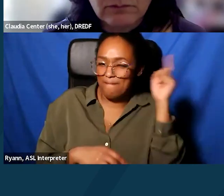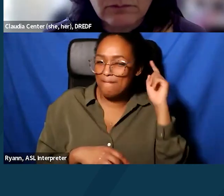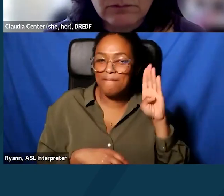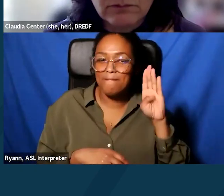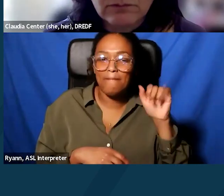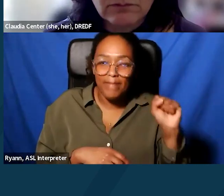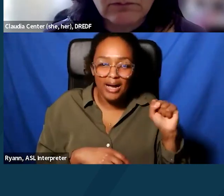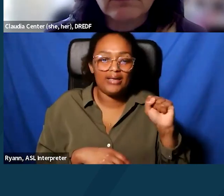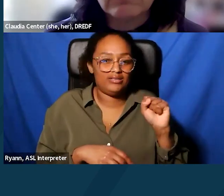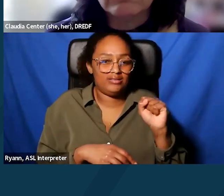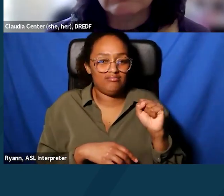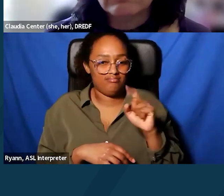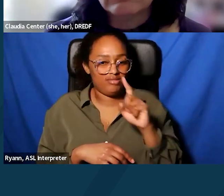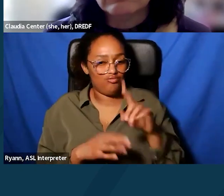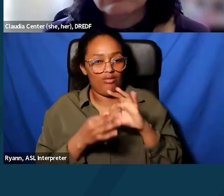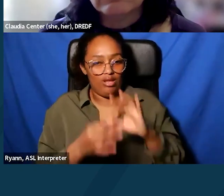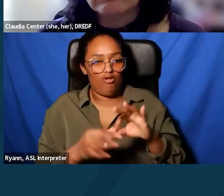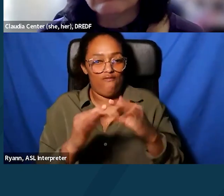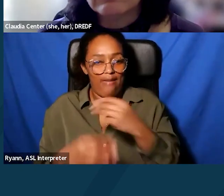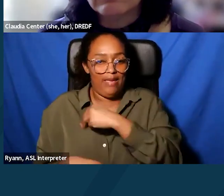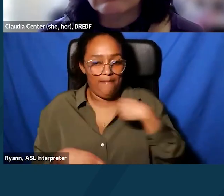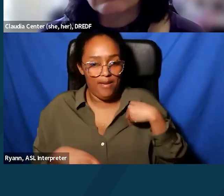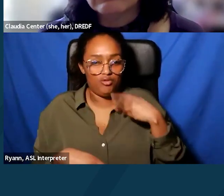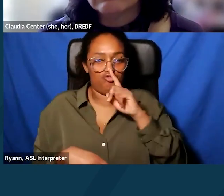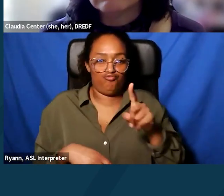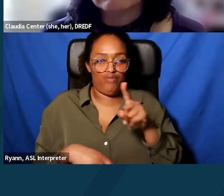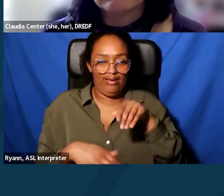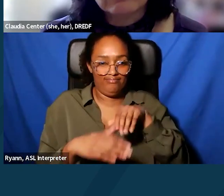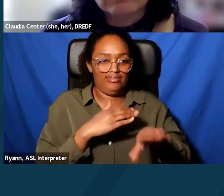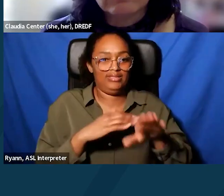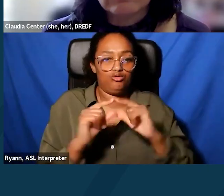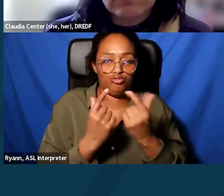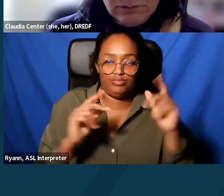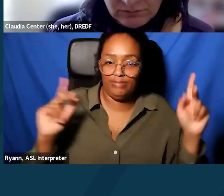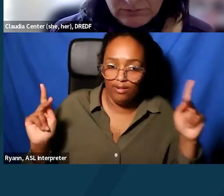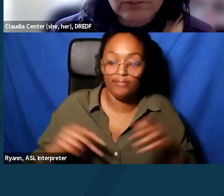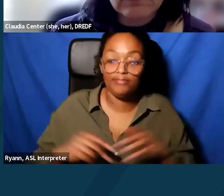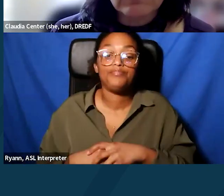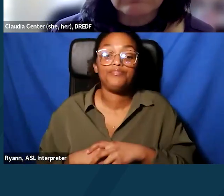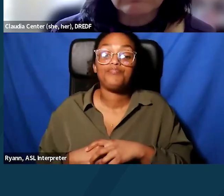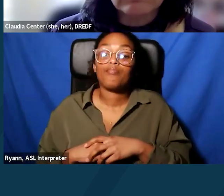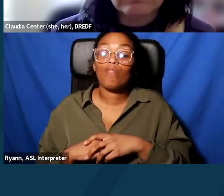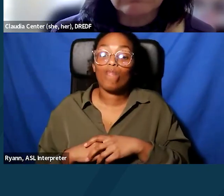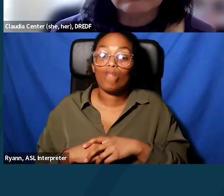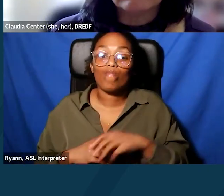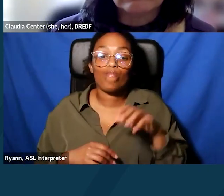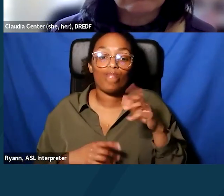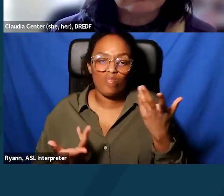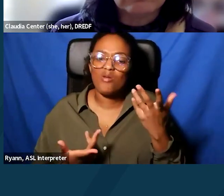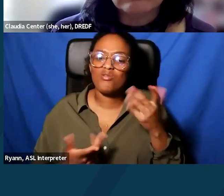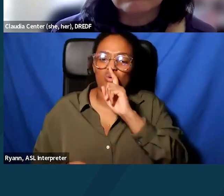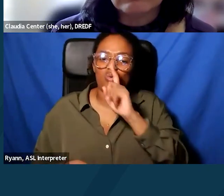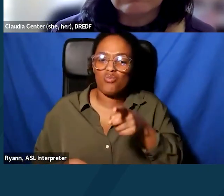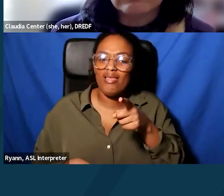James. I think you're right about that ‑‑ I always look at it like sort of in two ways.